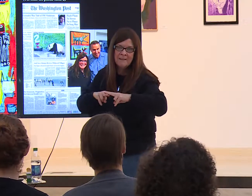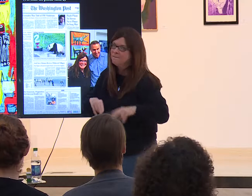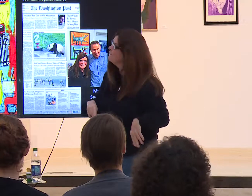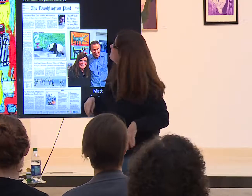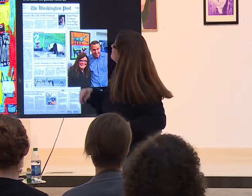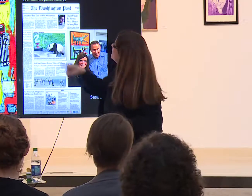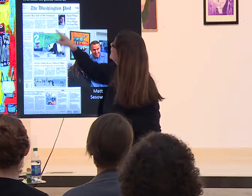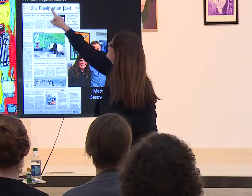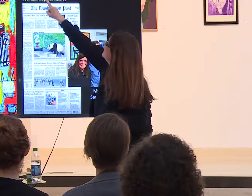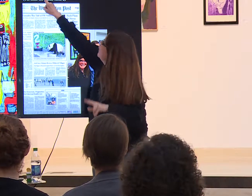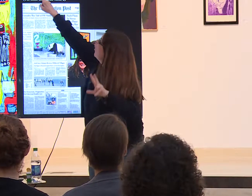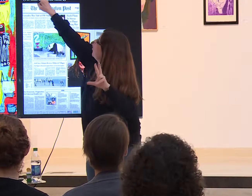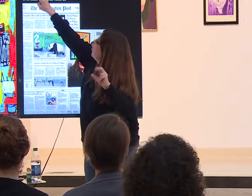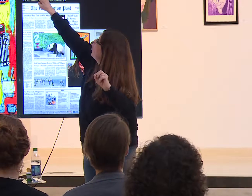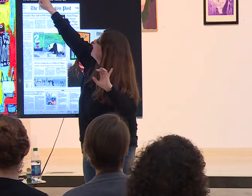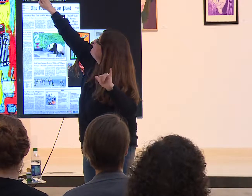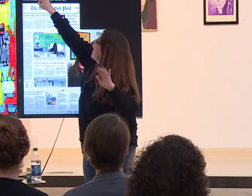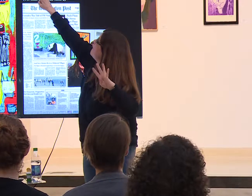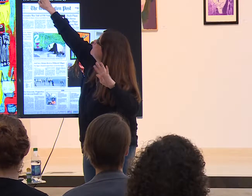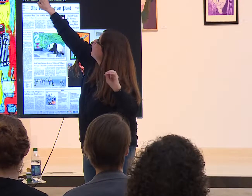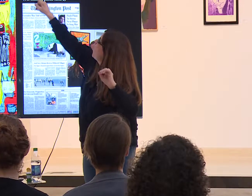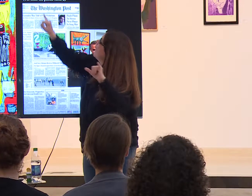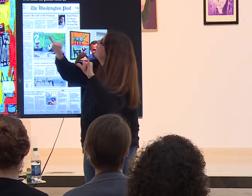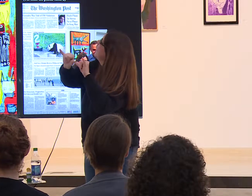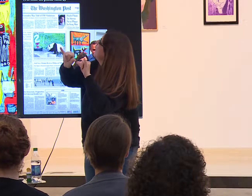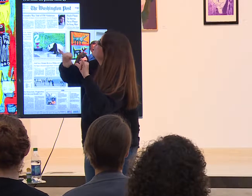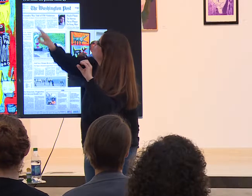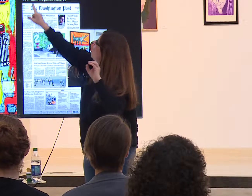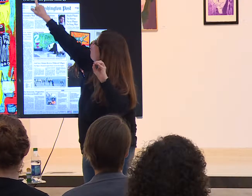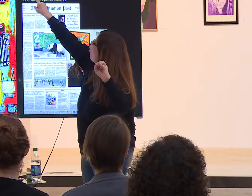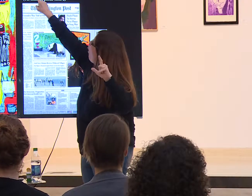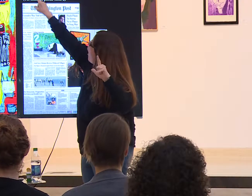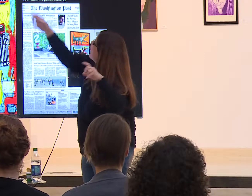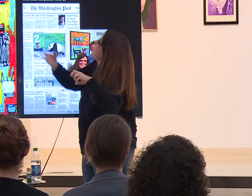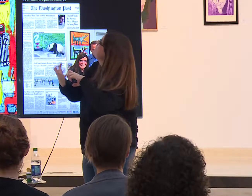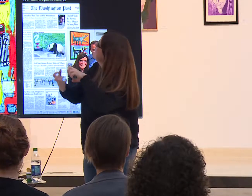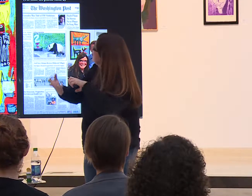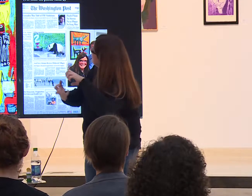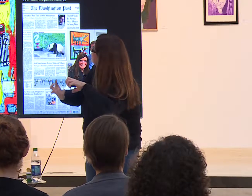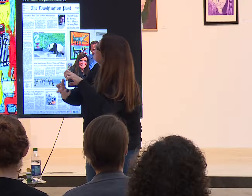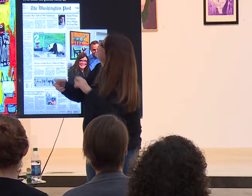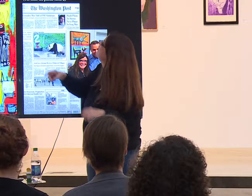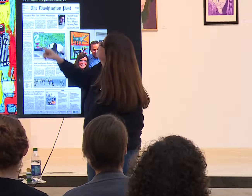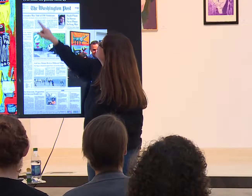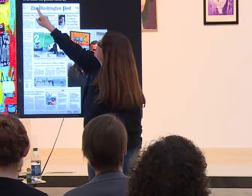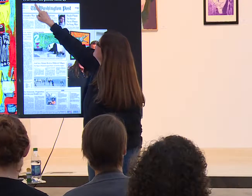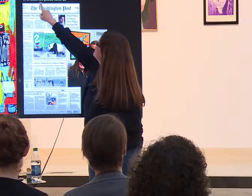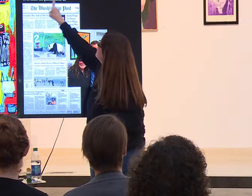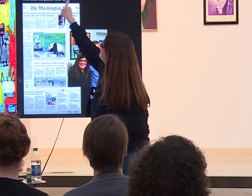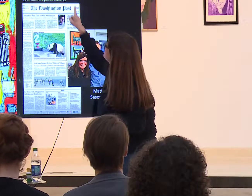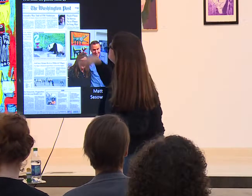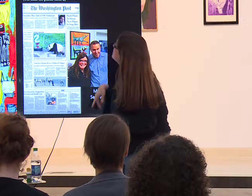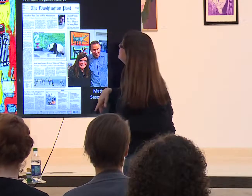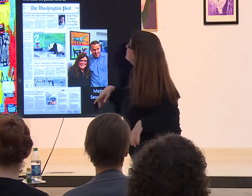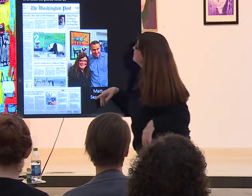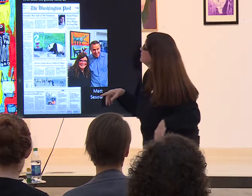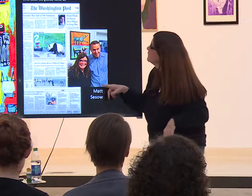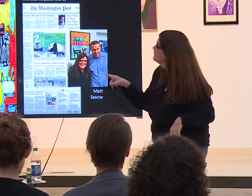It's kind of an interesting, amusing piece. Again, we can see that his canvas here is 30" x 40".